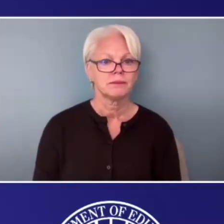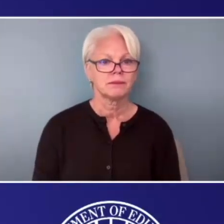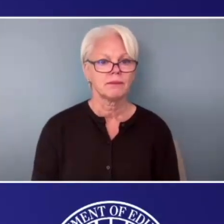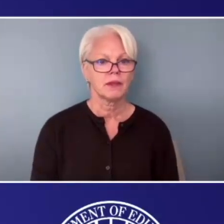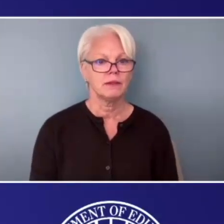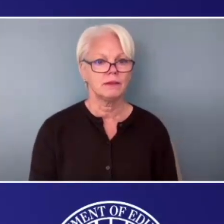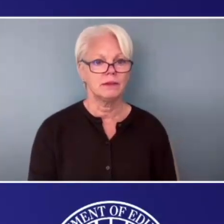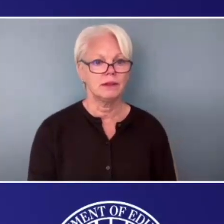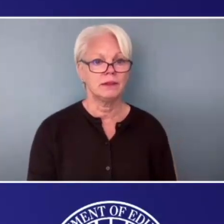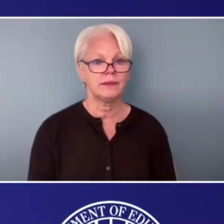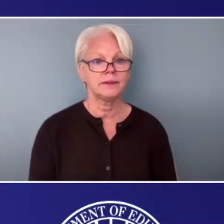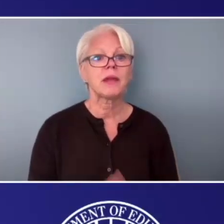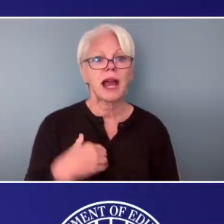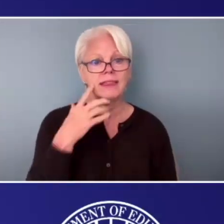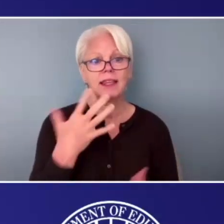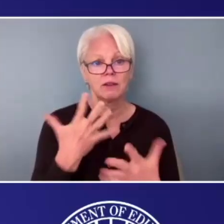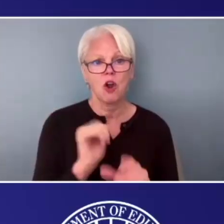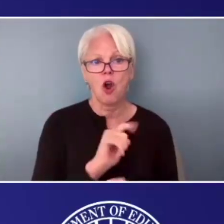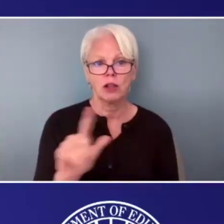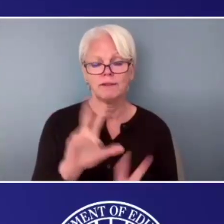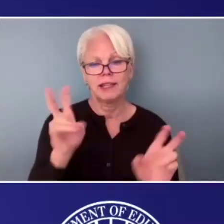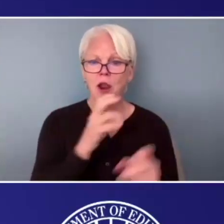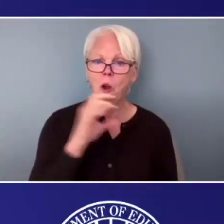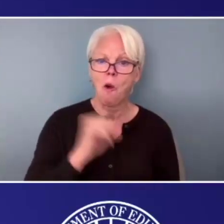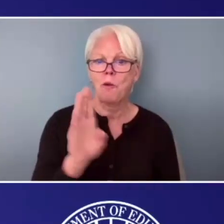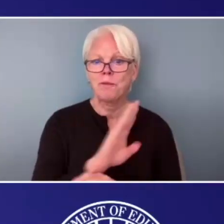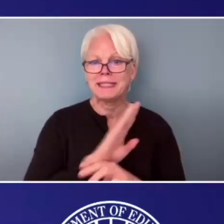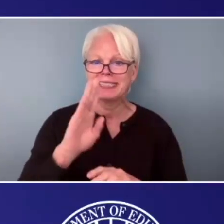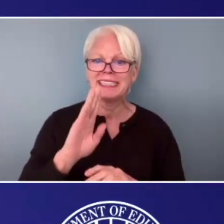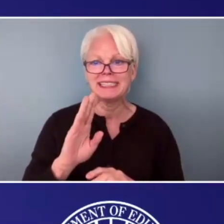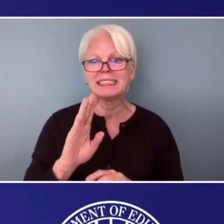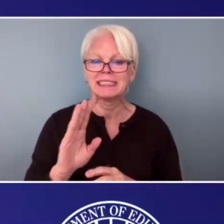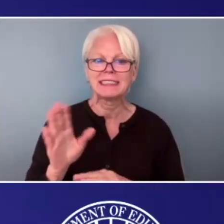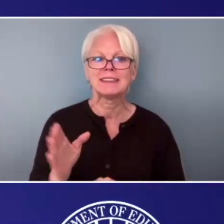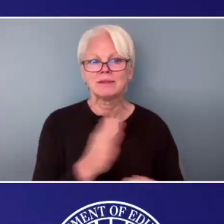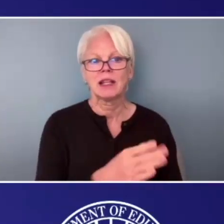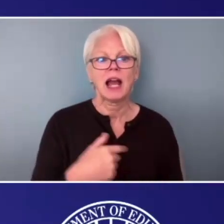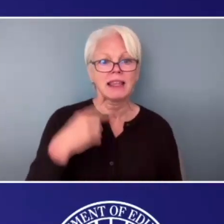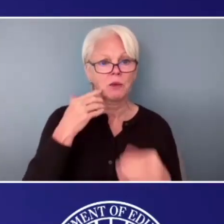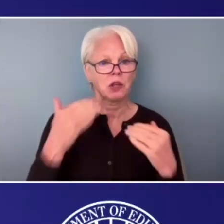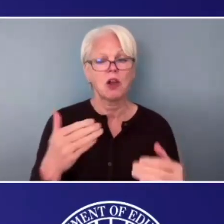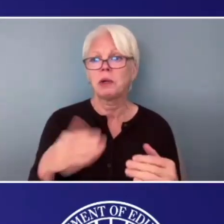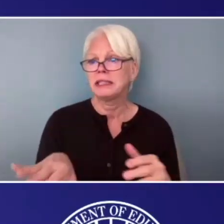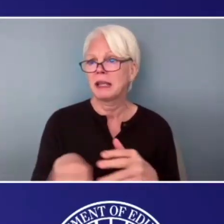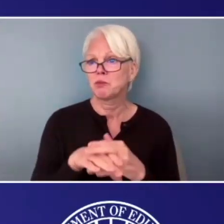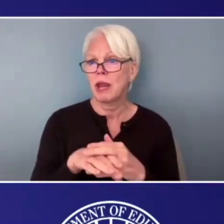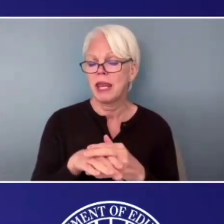I believe that concludes all of the old business for things. And I think we could go ahead and take a break, and then we could come back and hit